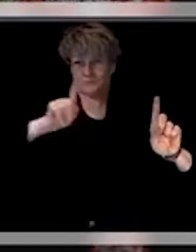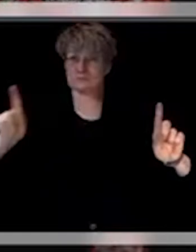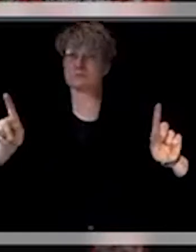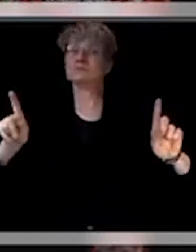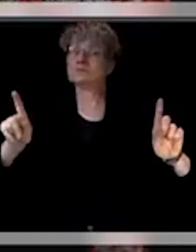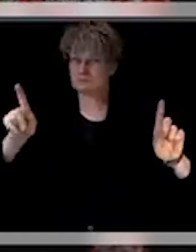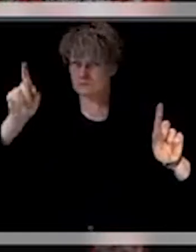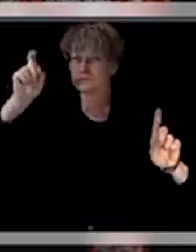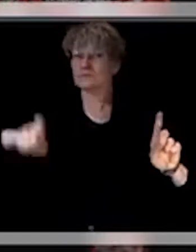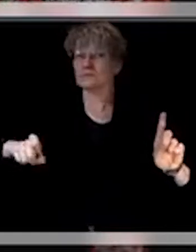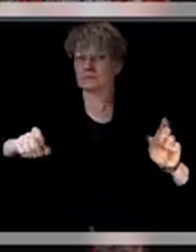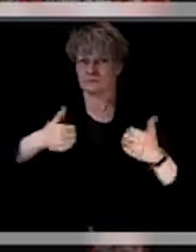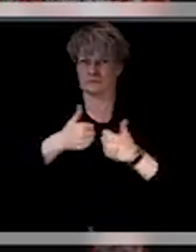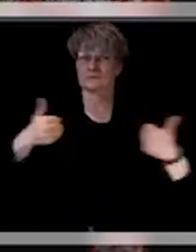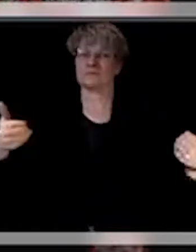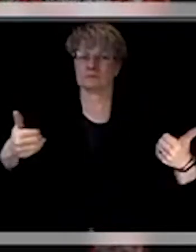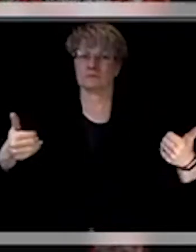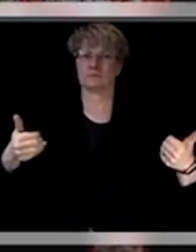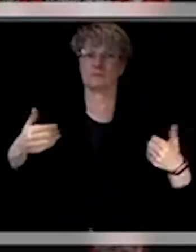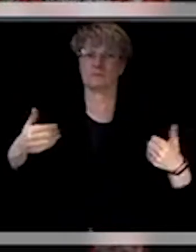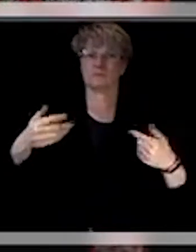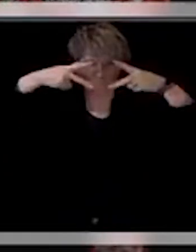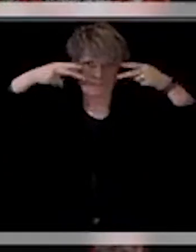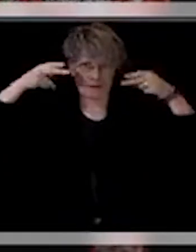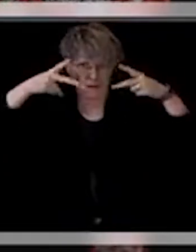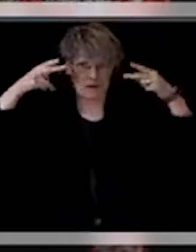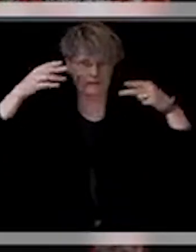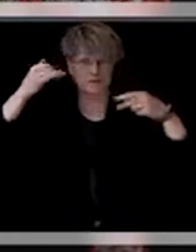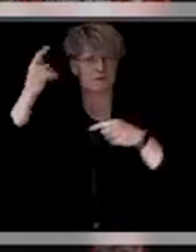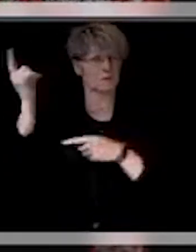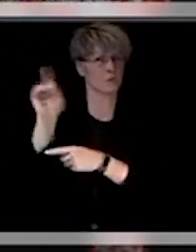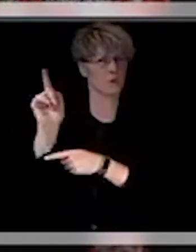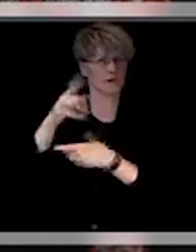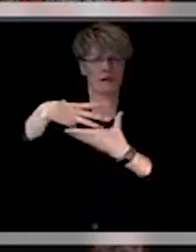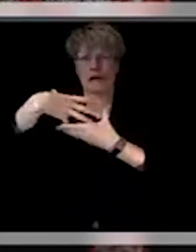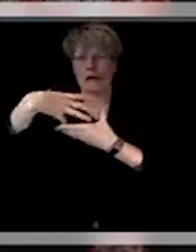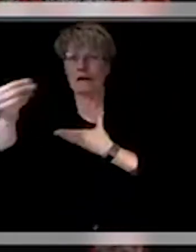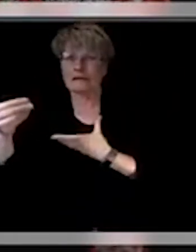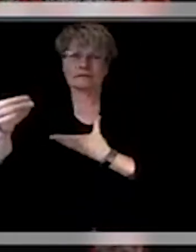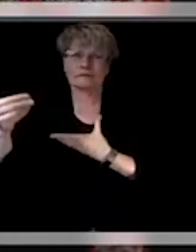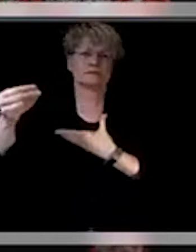when we're around others outside of our household and in public spaces. So, I thought what I